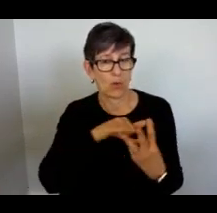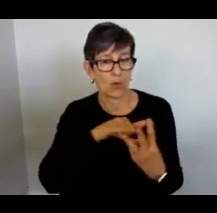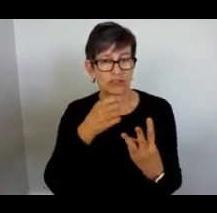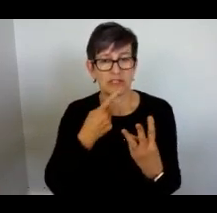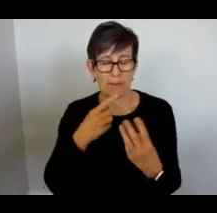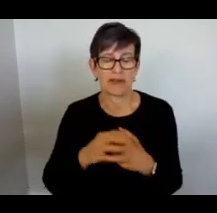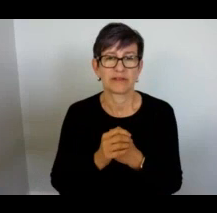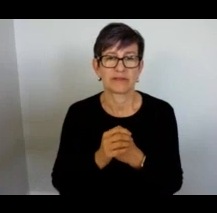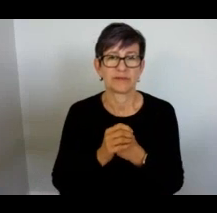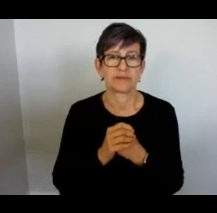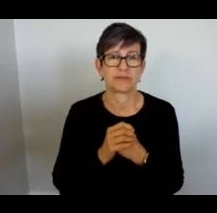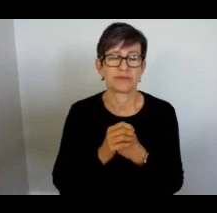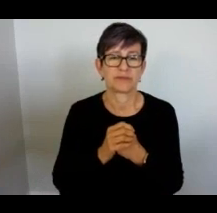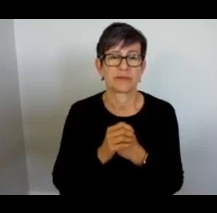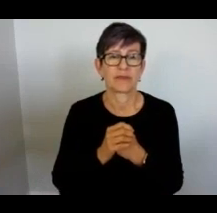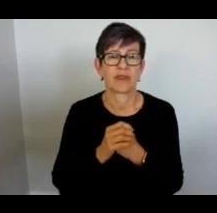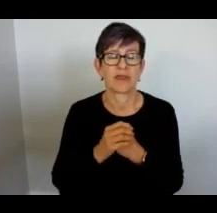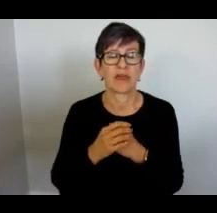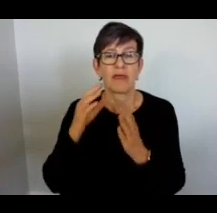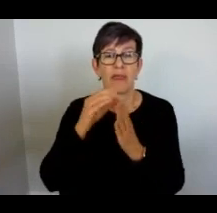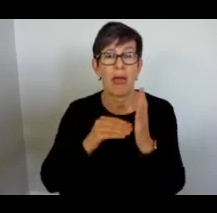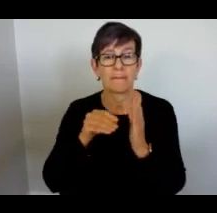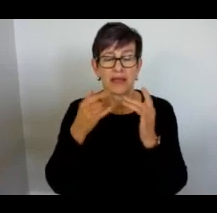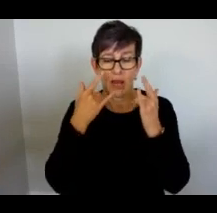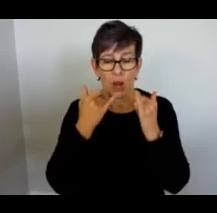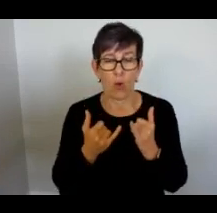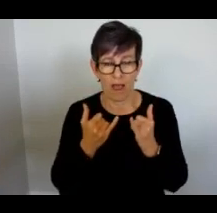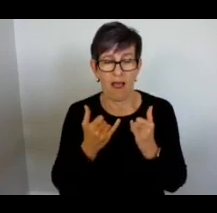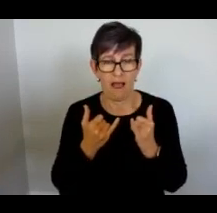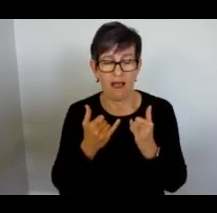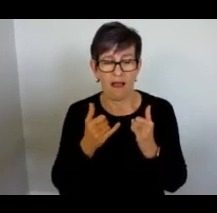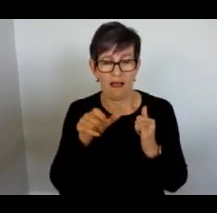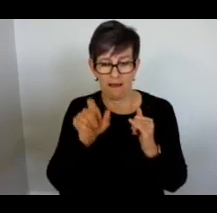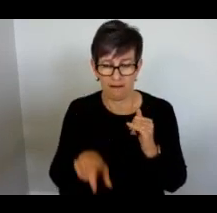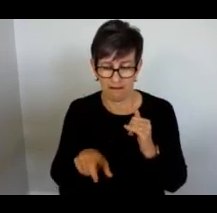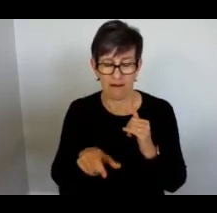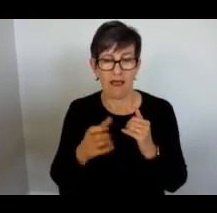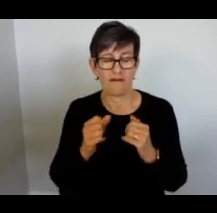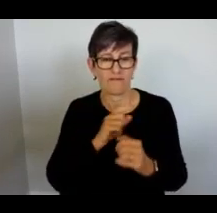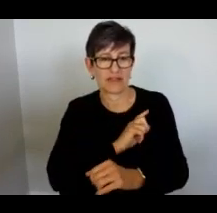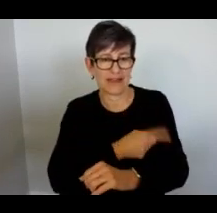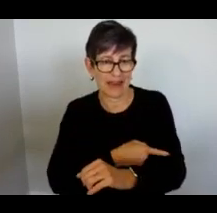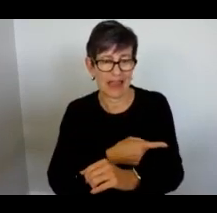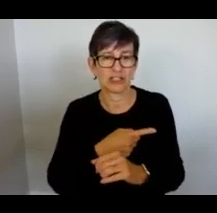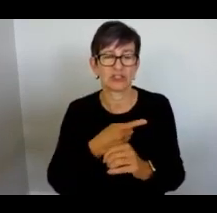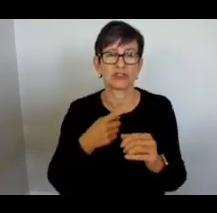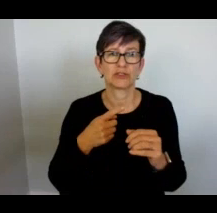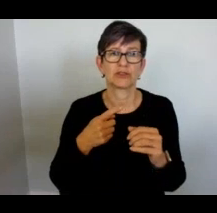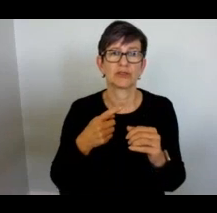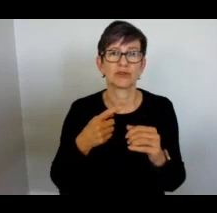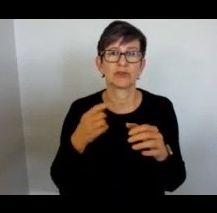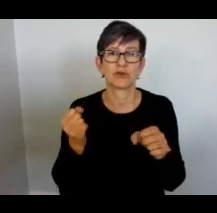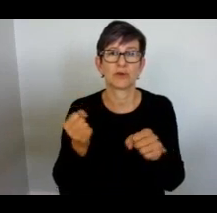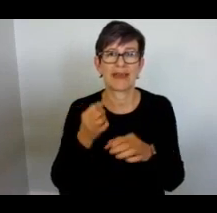The applicant lawyer does have the delegation to make decisions about the type of order